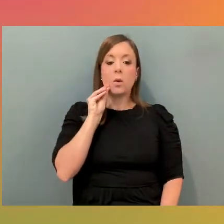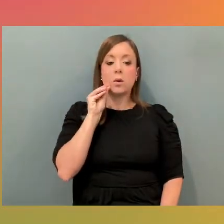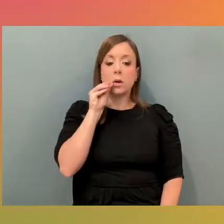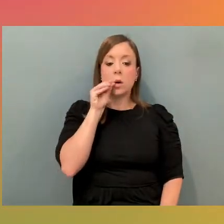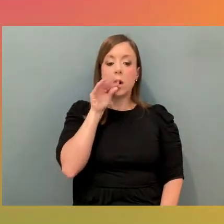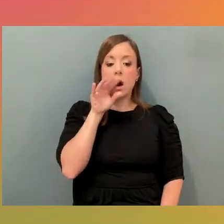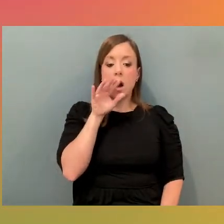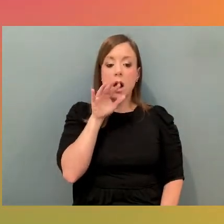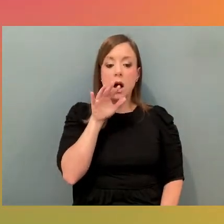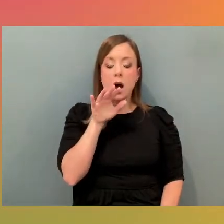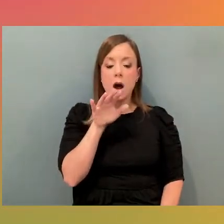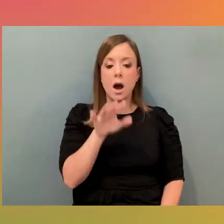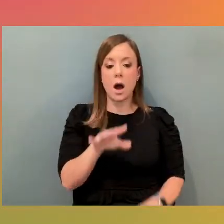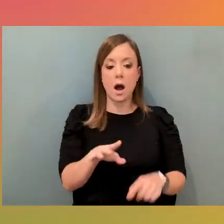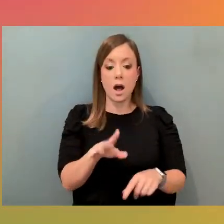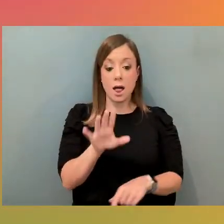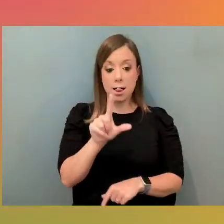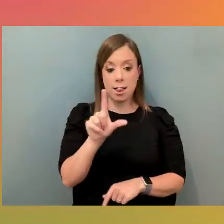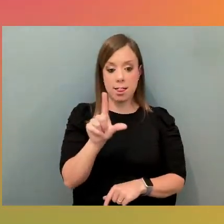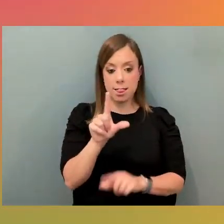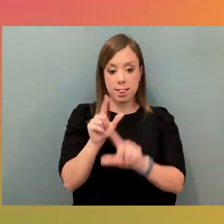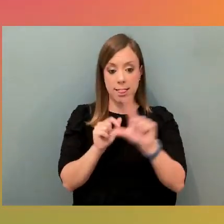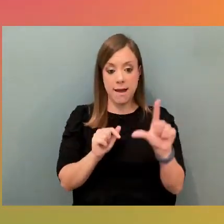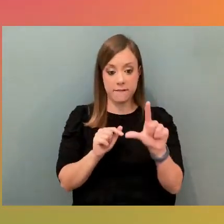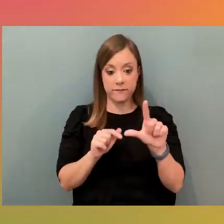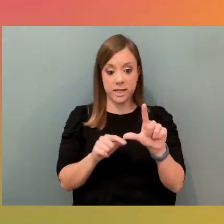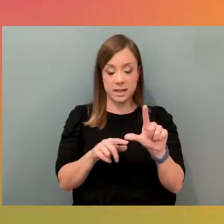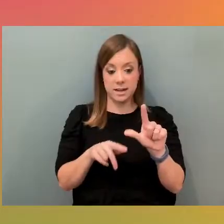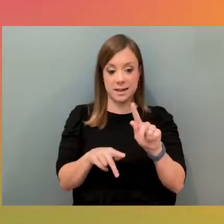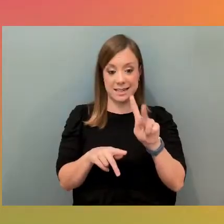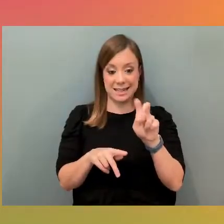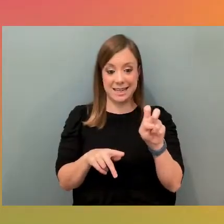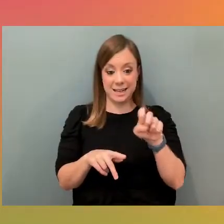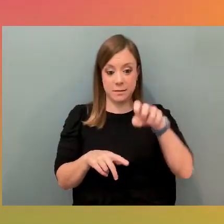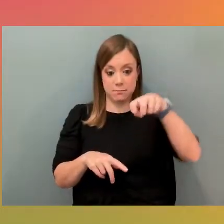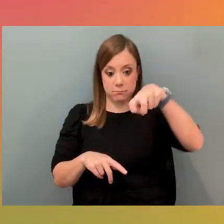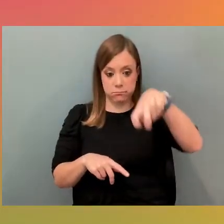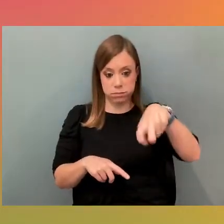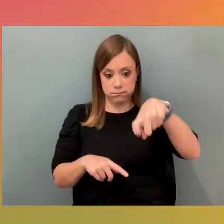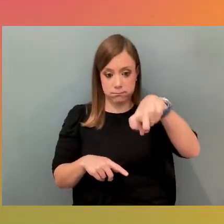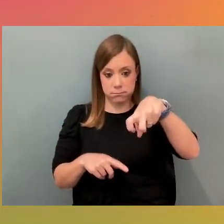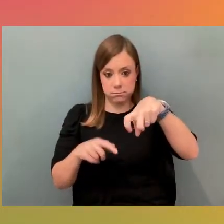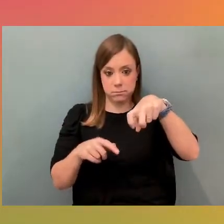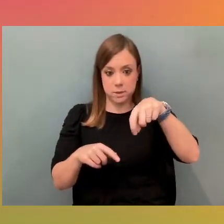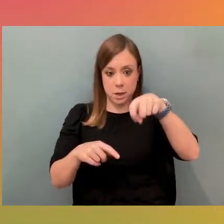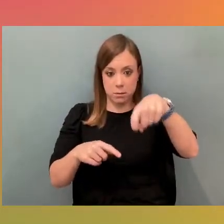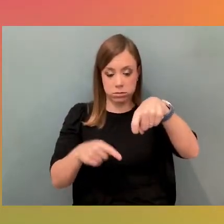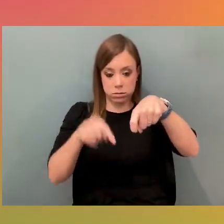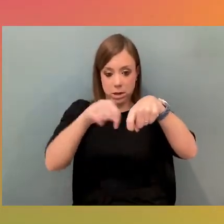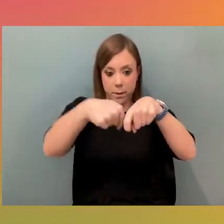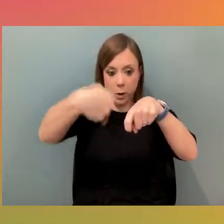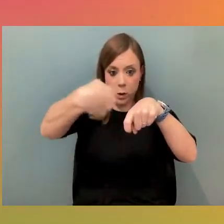ONE MORE FULL BREATH IN. AS YOU EXHALE, BEND YOUR LEFT KNEE, TAKE YOUR PALMS TO THE MAT.